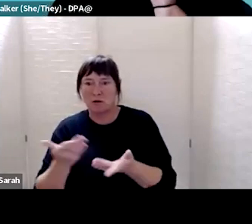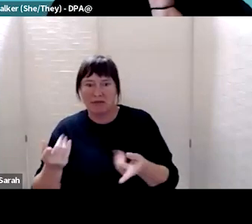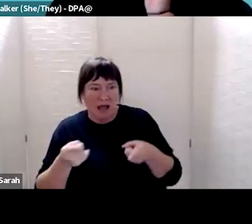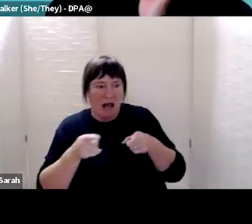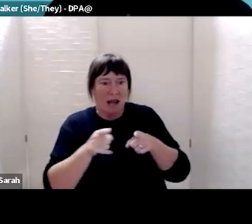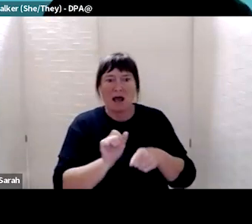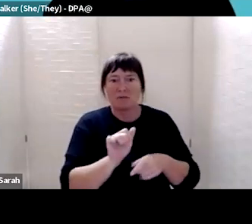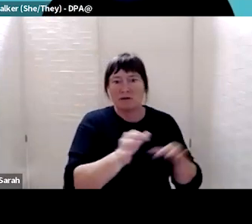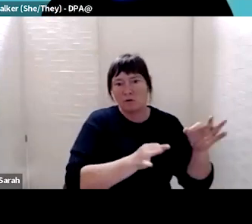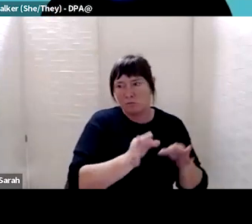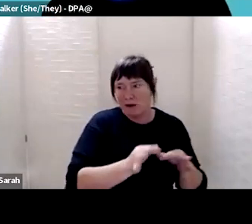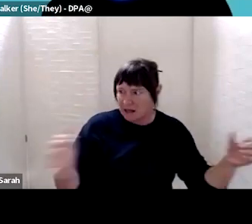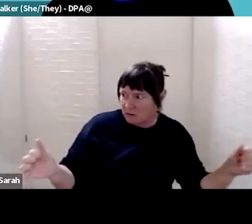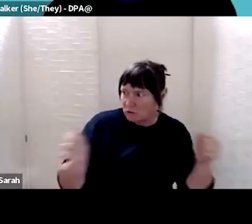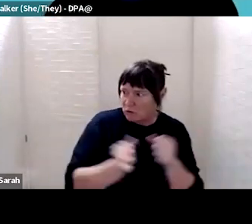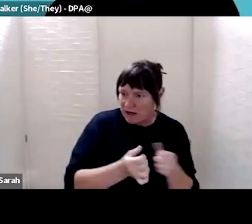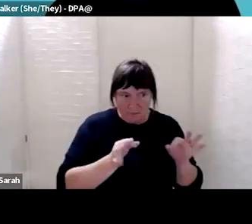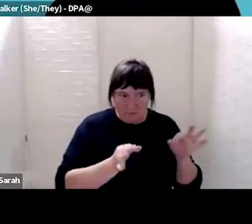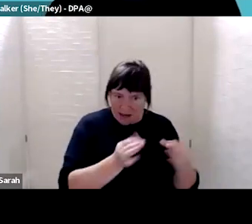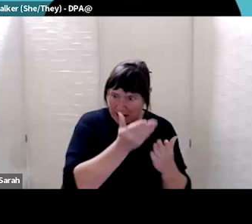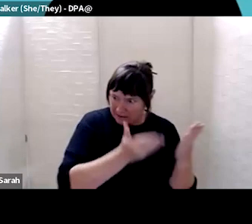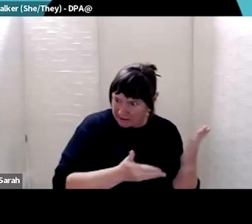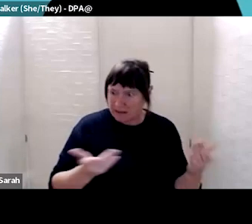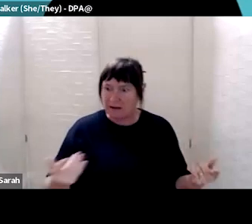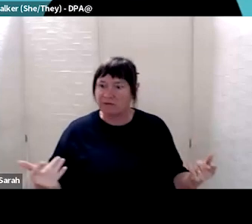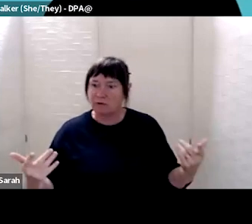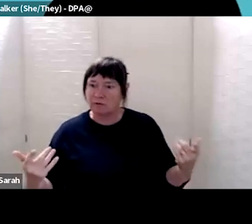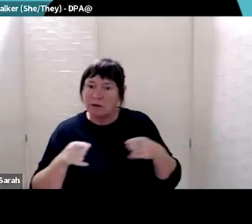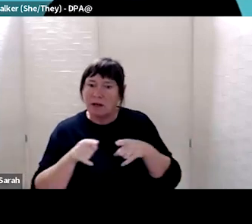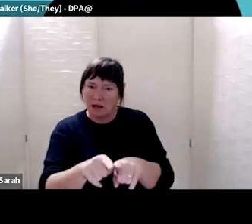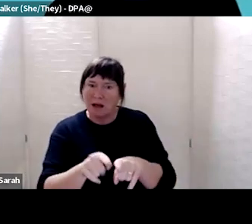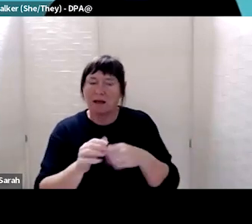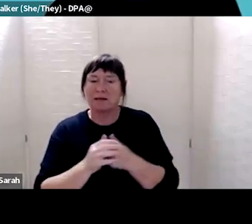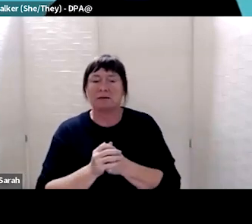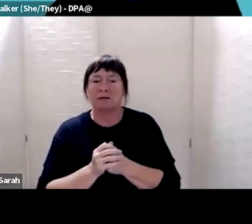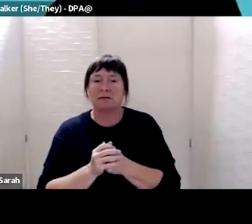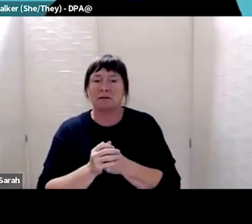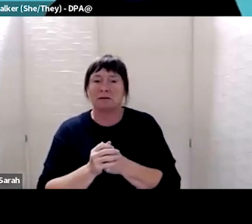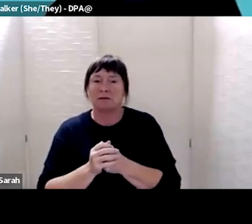that you’ve agreed on. They are across this a lot more than what,